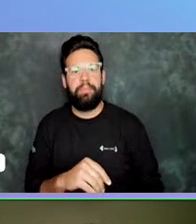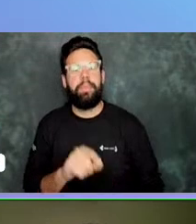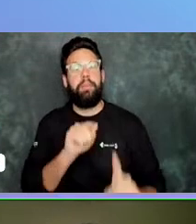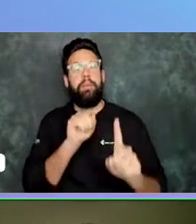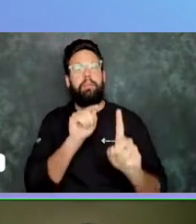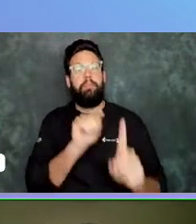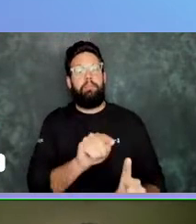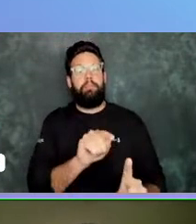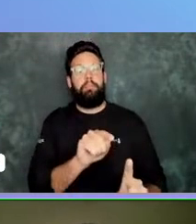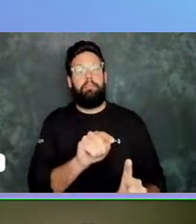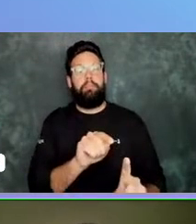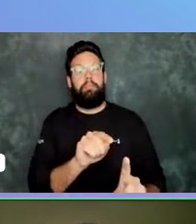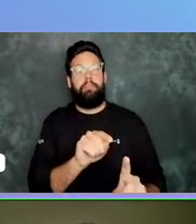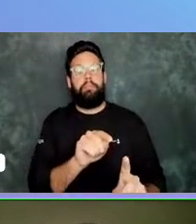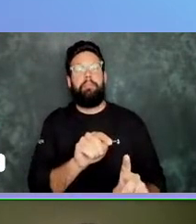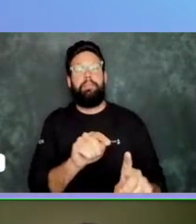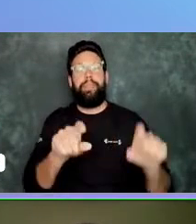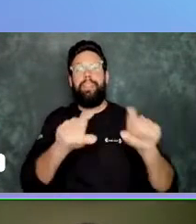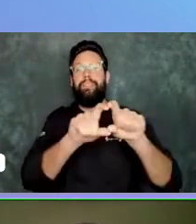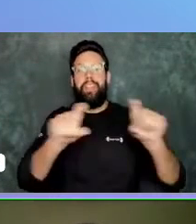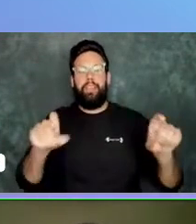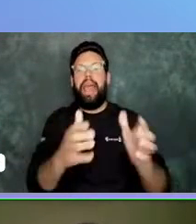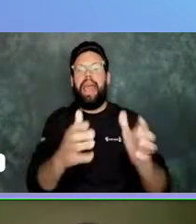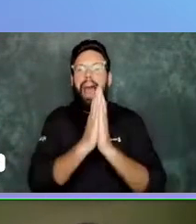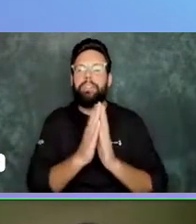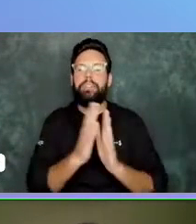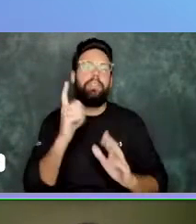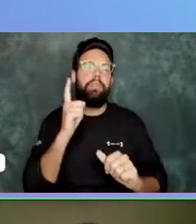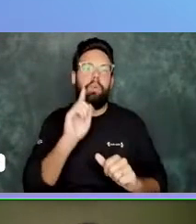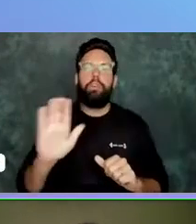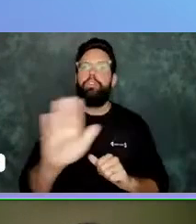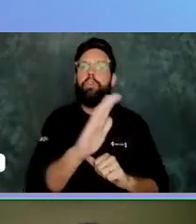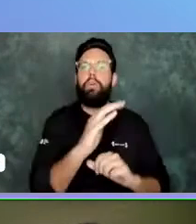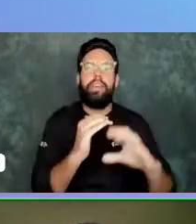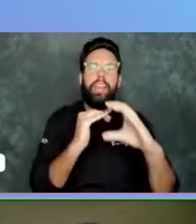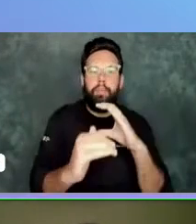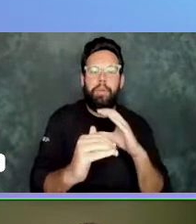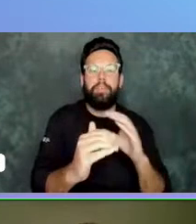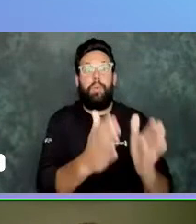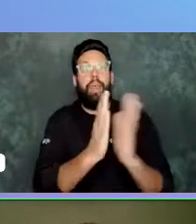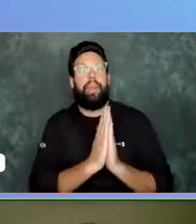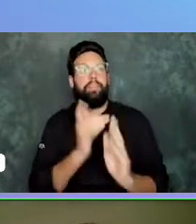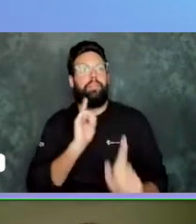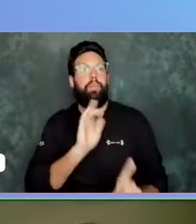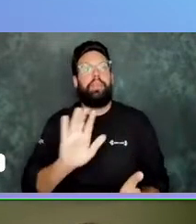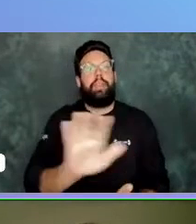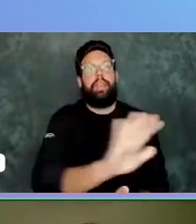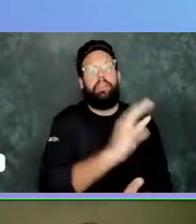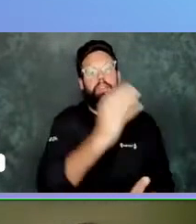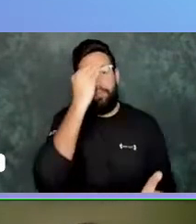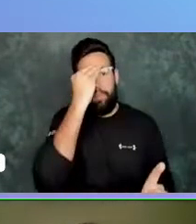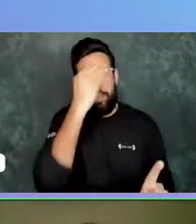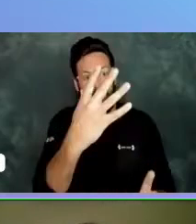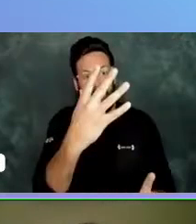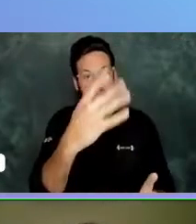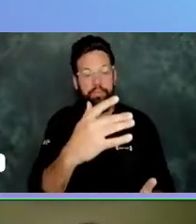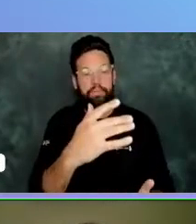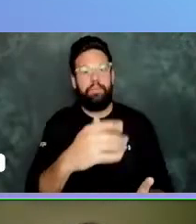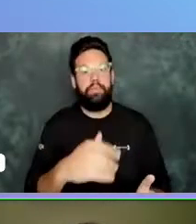for first name. First name you might use autocomplete attribute, but on the field we do ask for your email